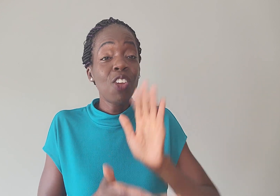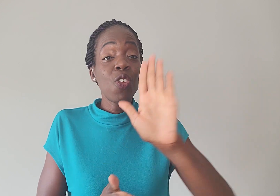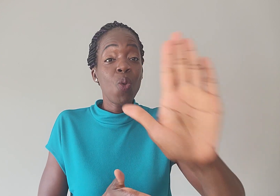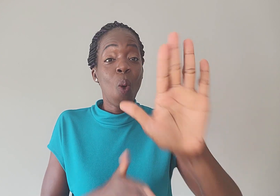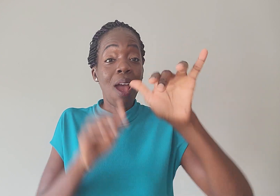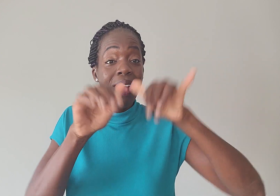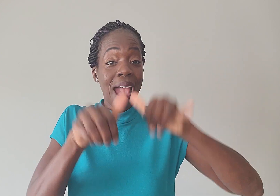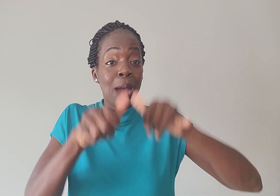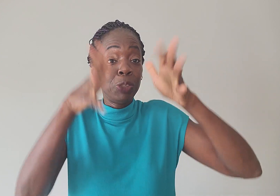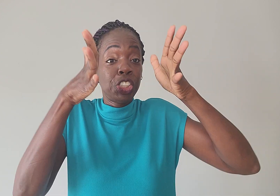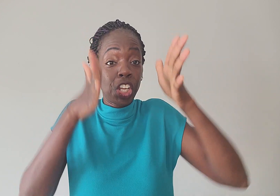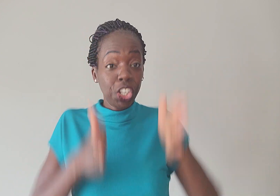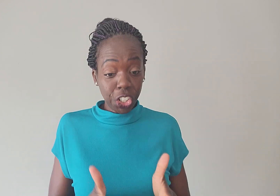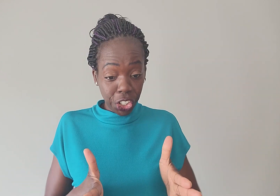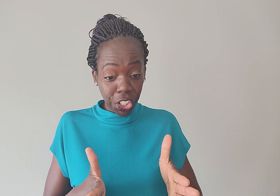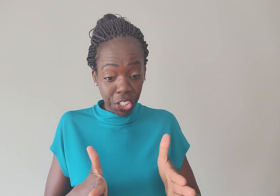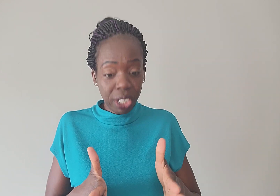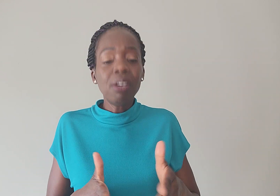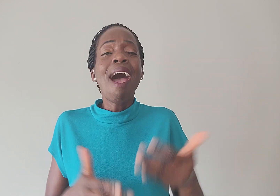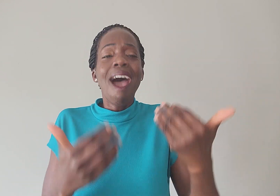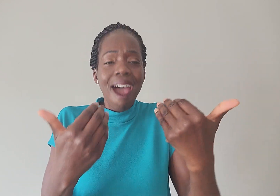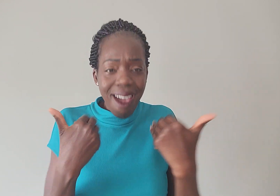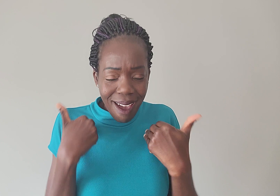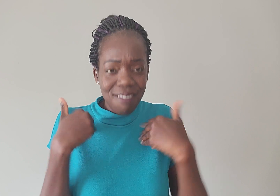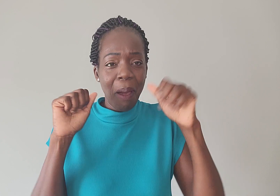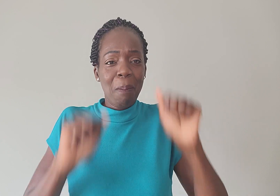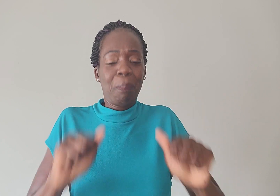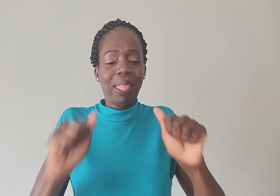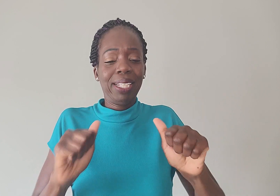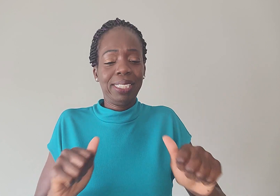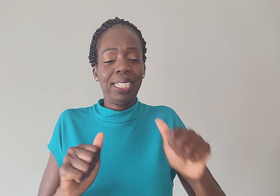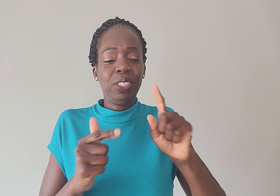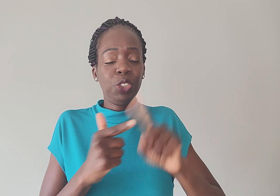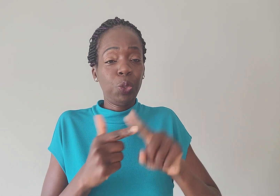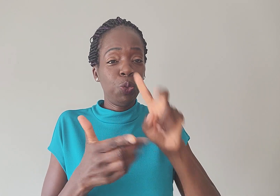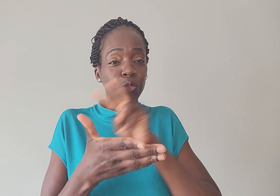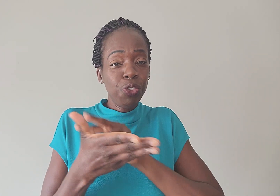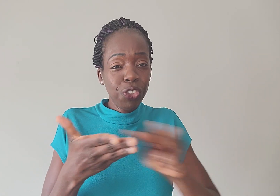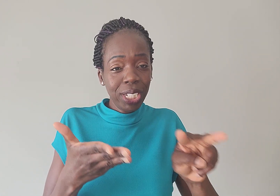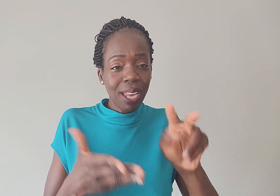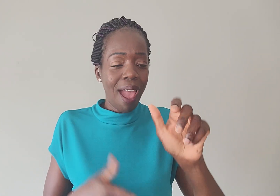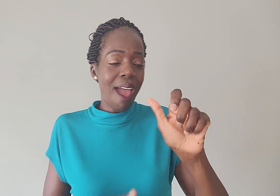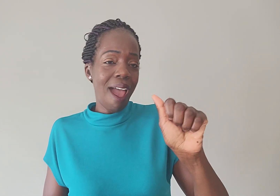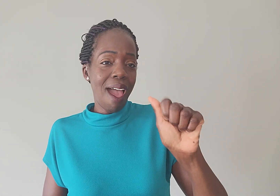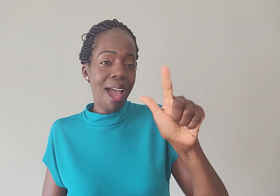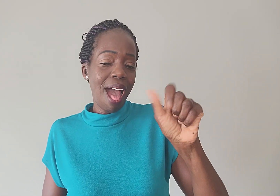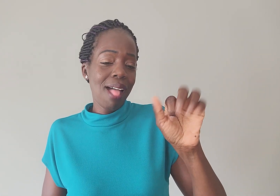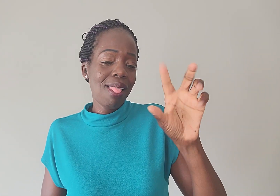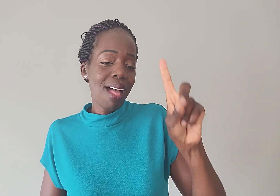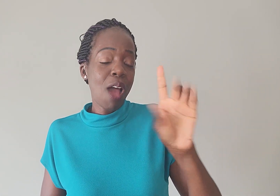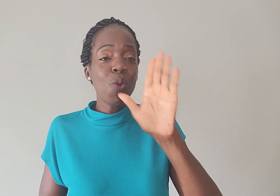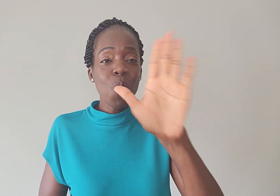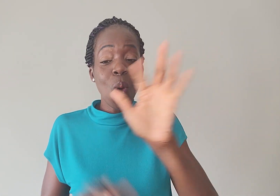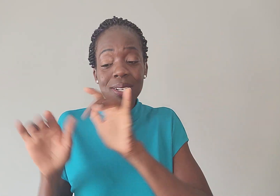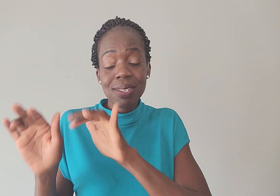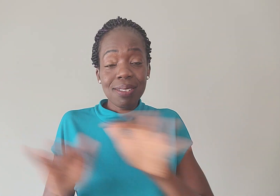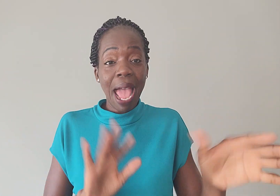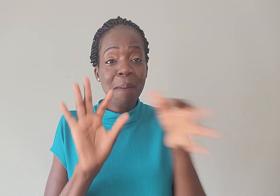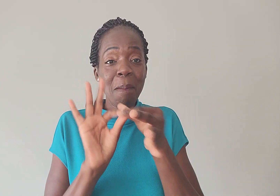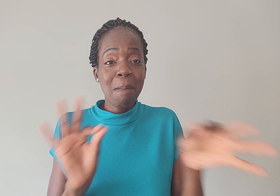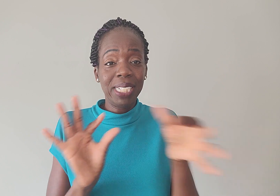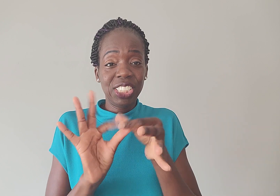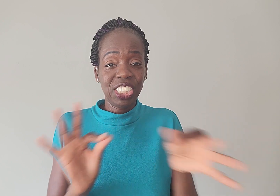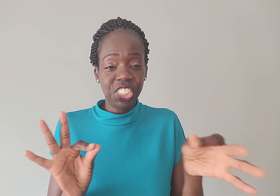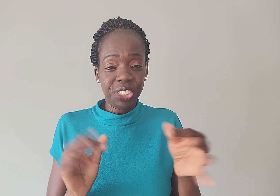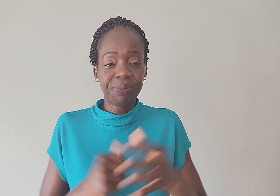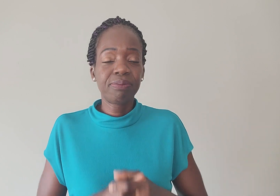your captioner has the ability to read aloud your typed responses.